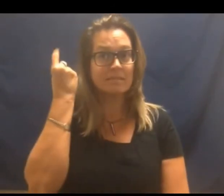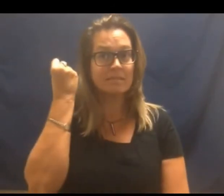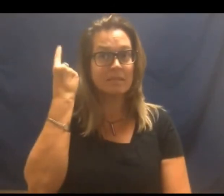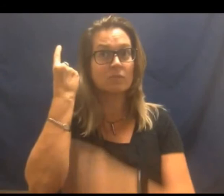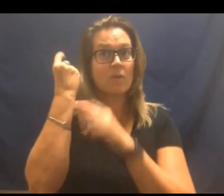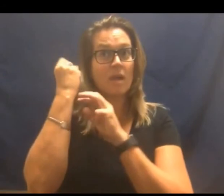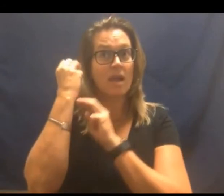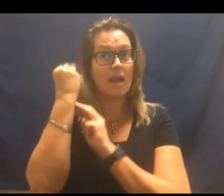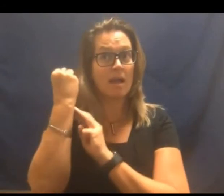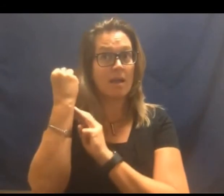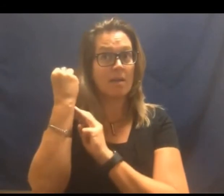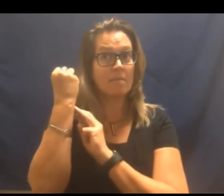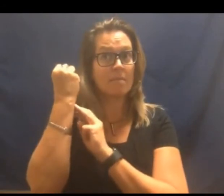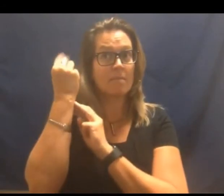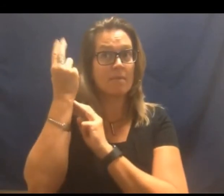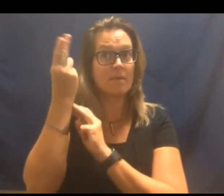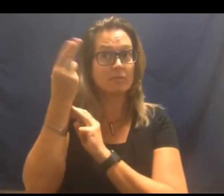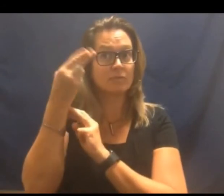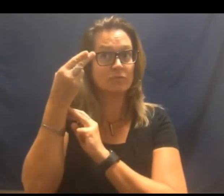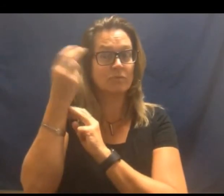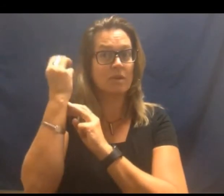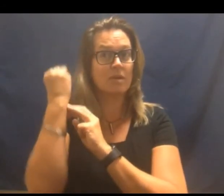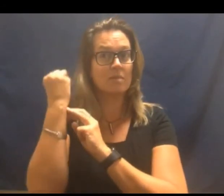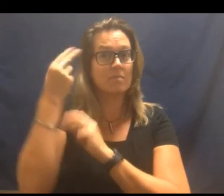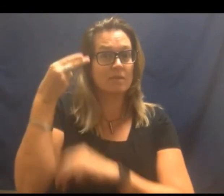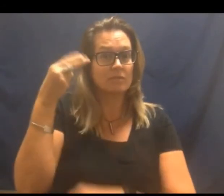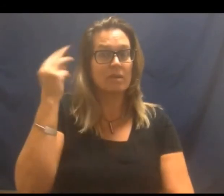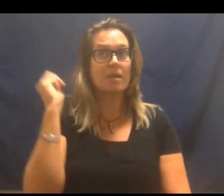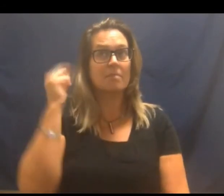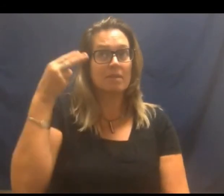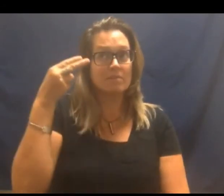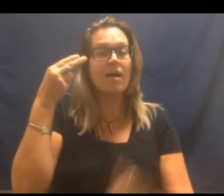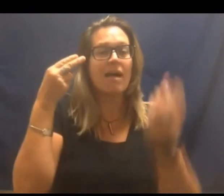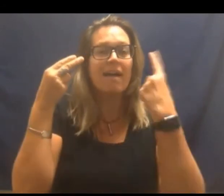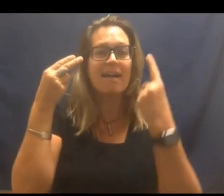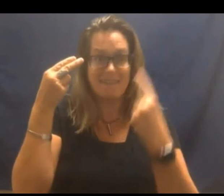and you'd sign it like this so it'd be, M H , M H and